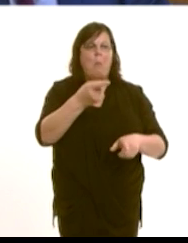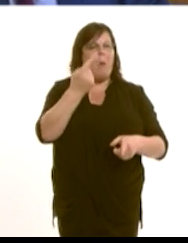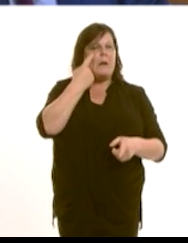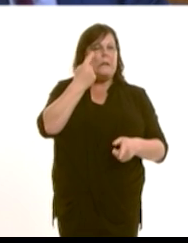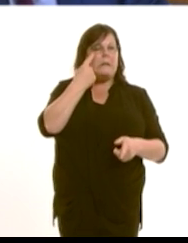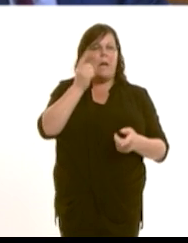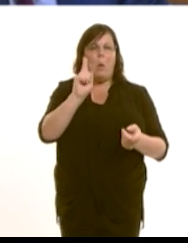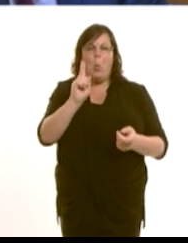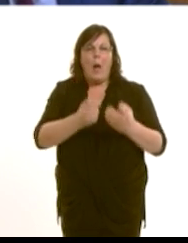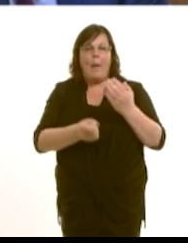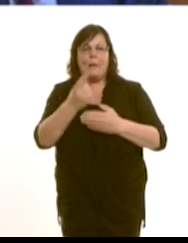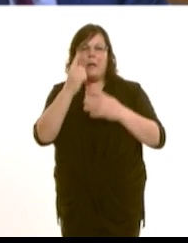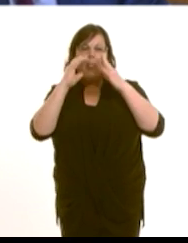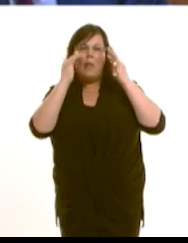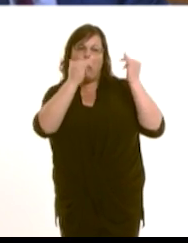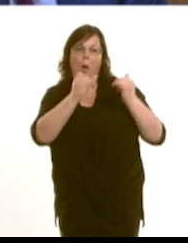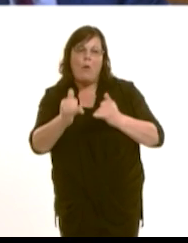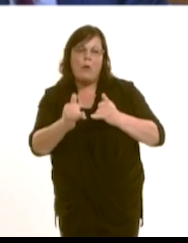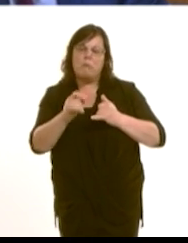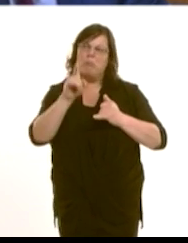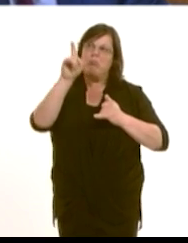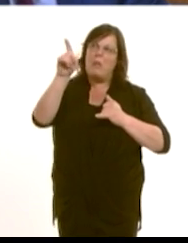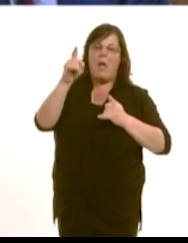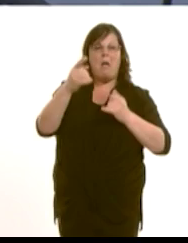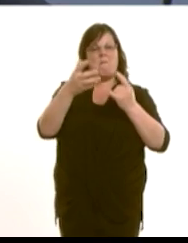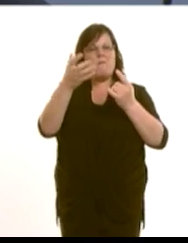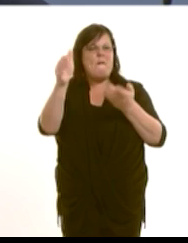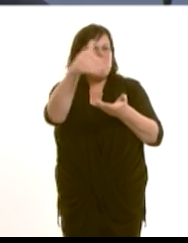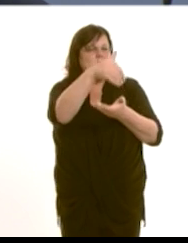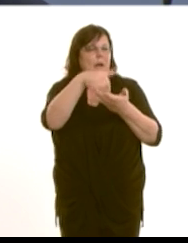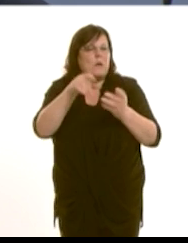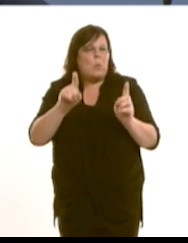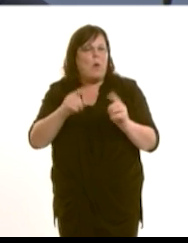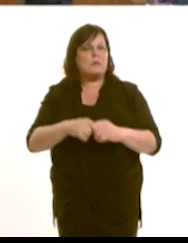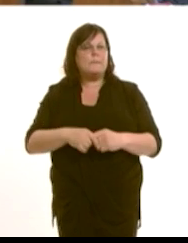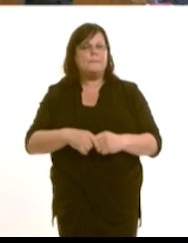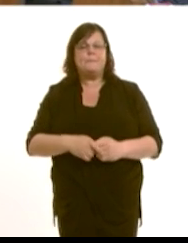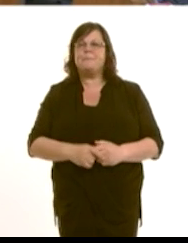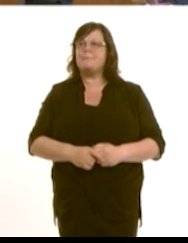actually says and see what recommendations are made from there.